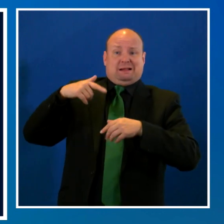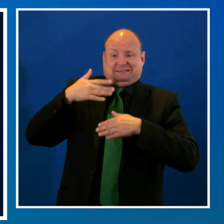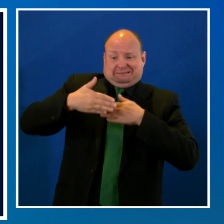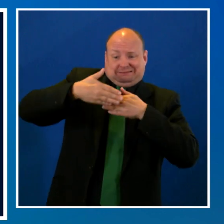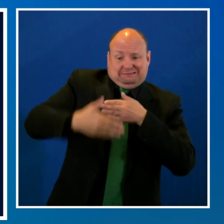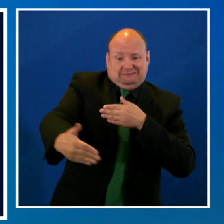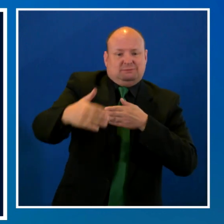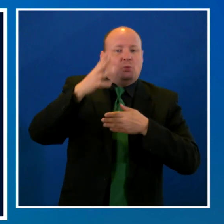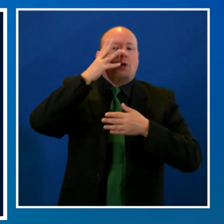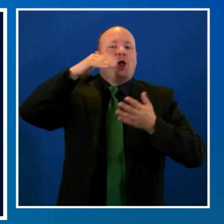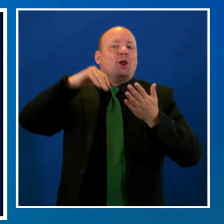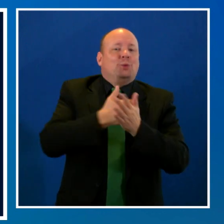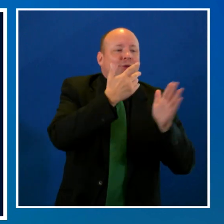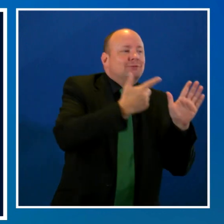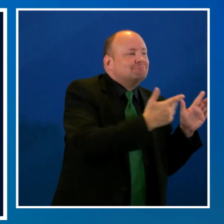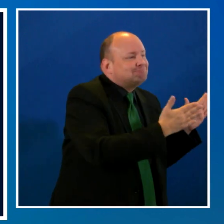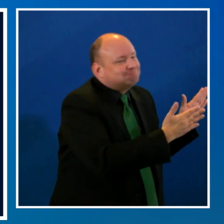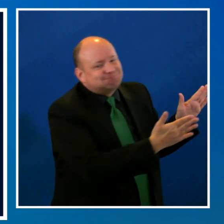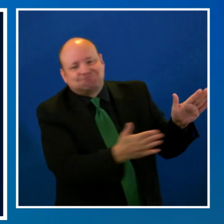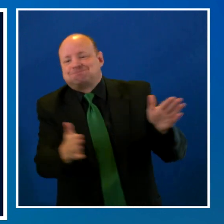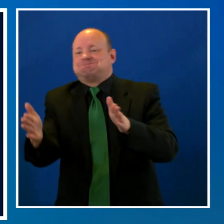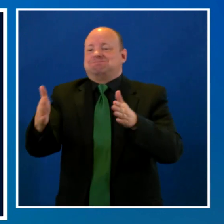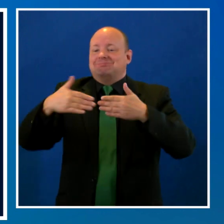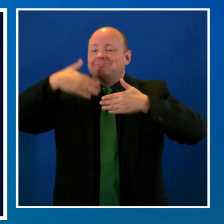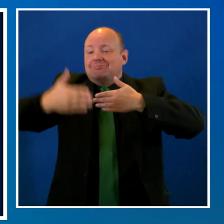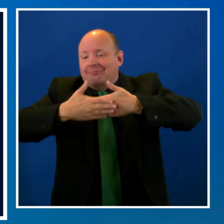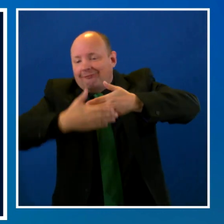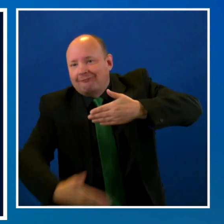As you probably know, Governor Jay Inslee announced last week